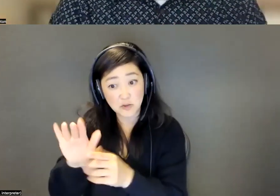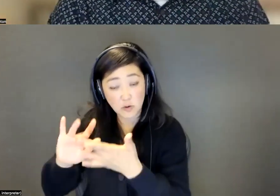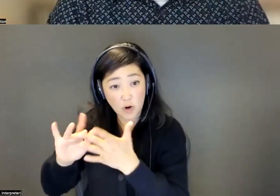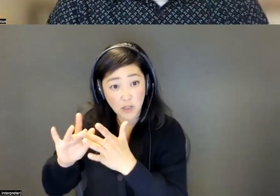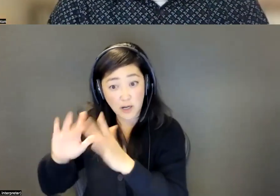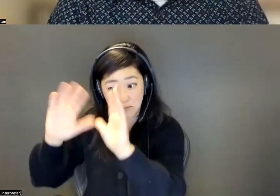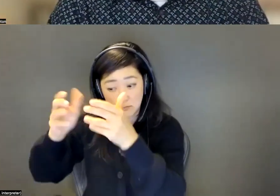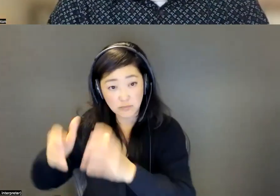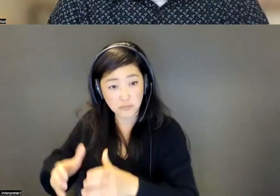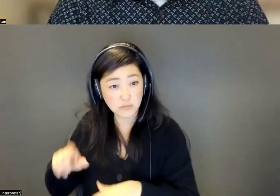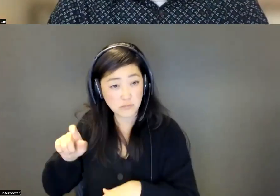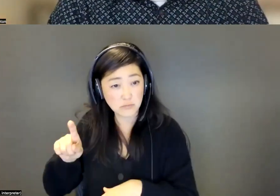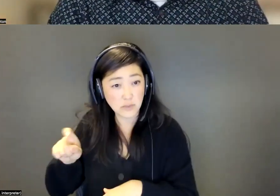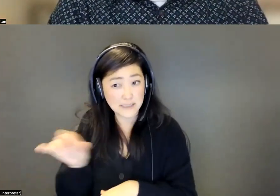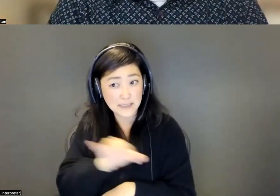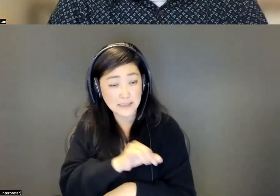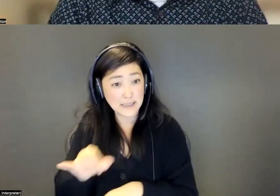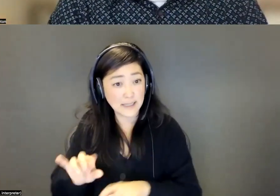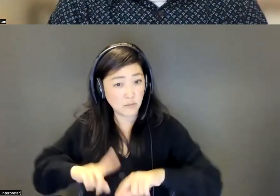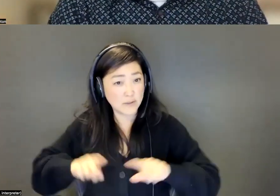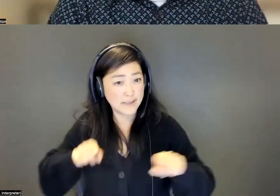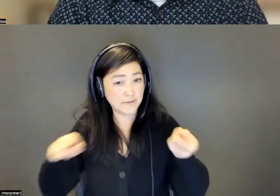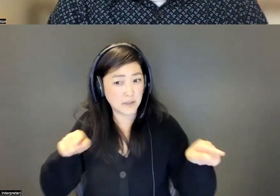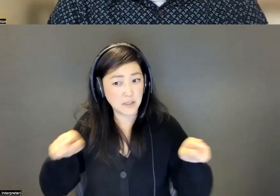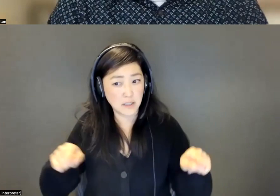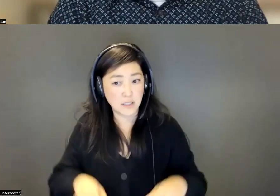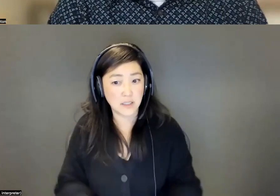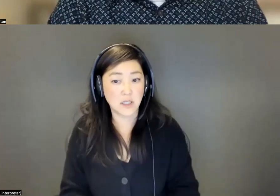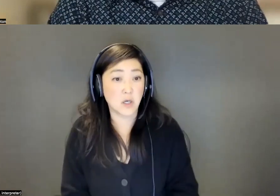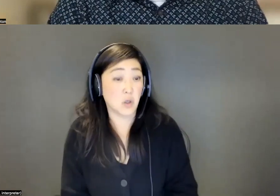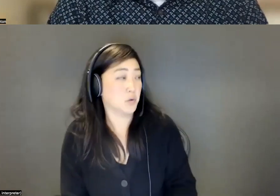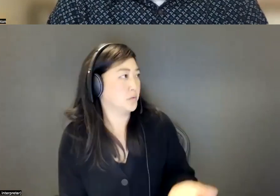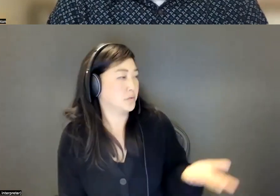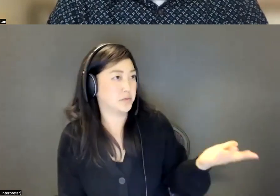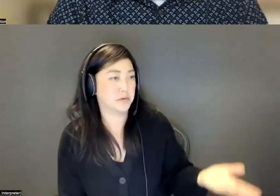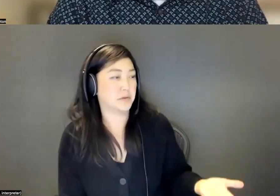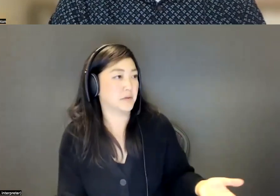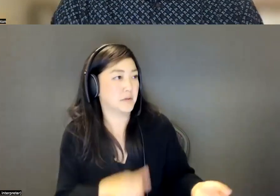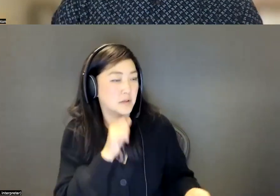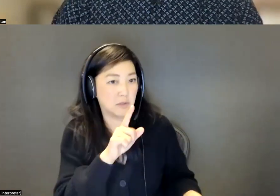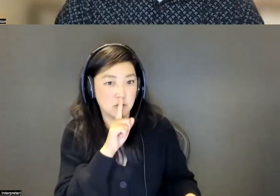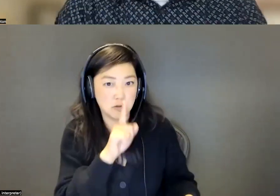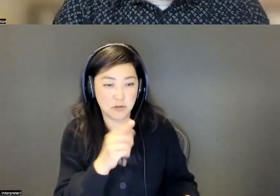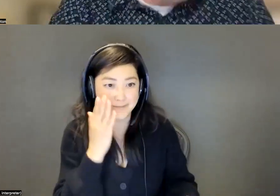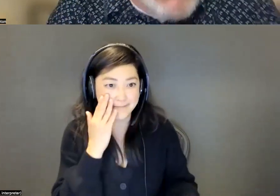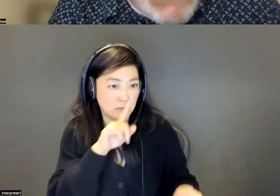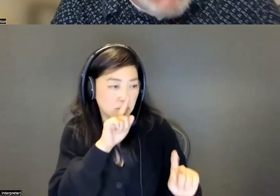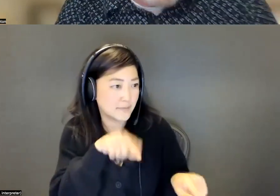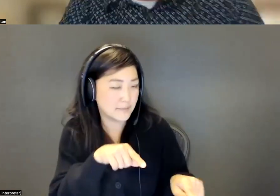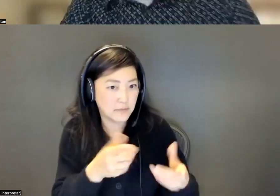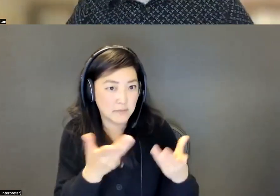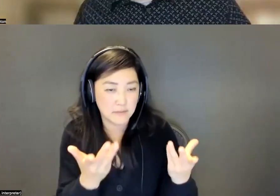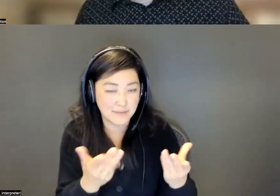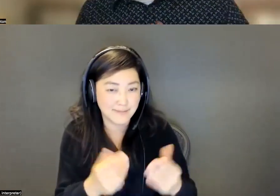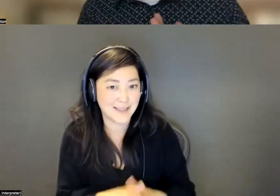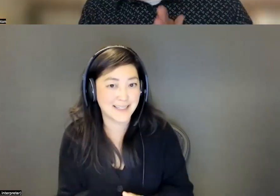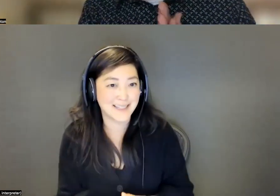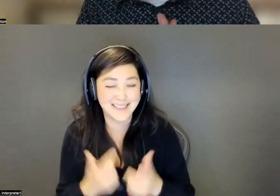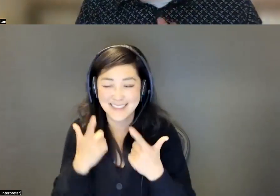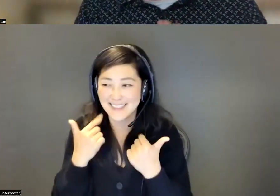Kieron: I'm not sure. I'm not sure I know the answer to that question. Tim: Okay. Kieron: I shall write that